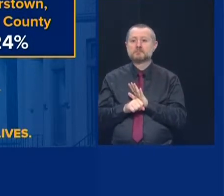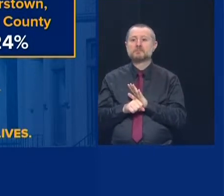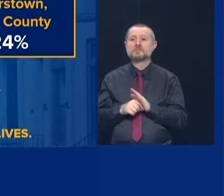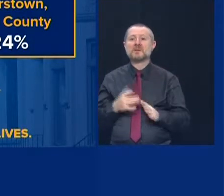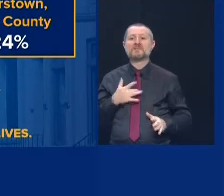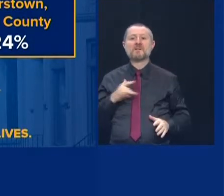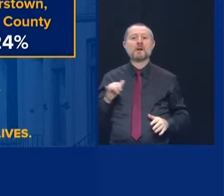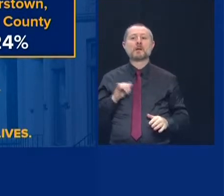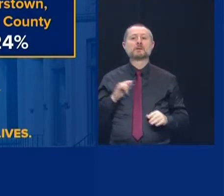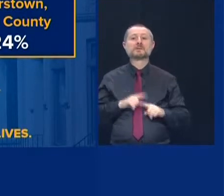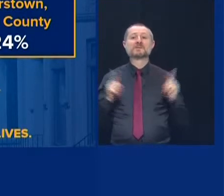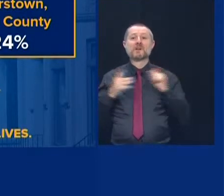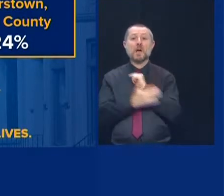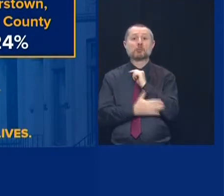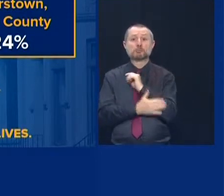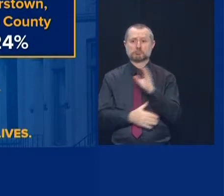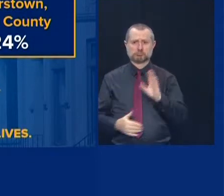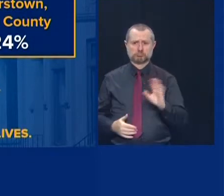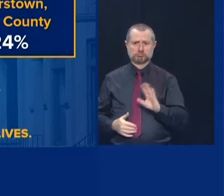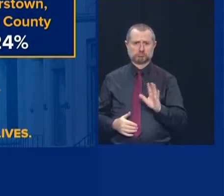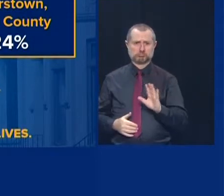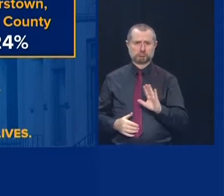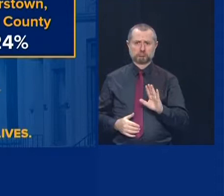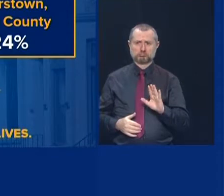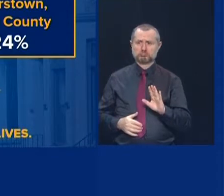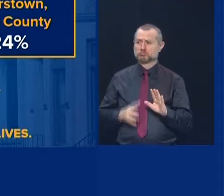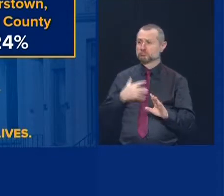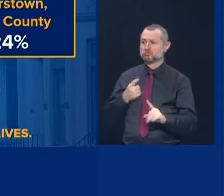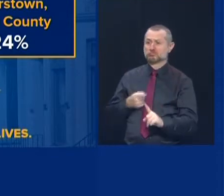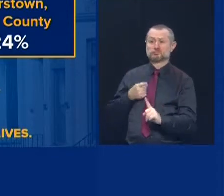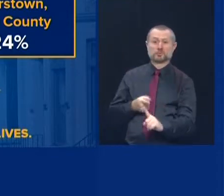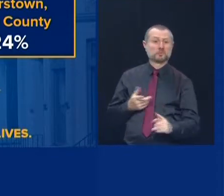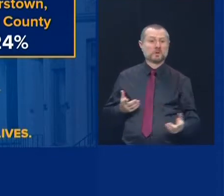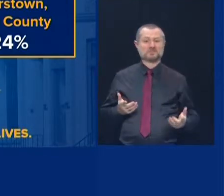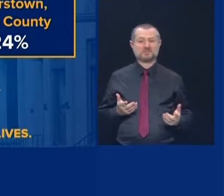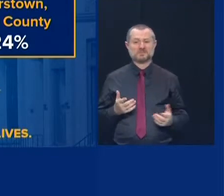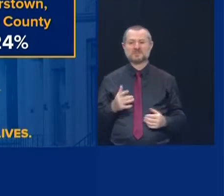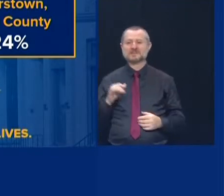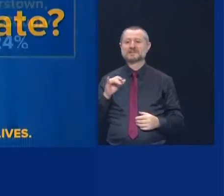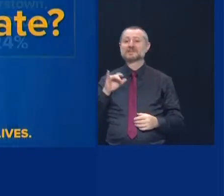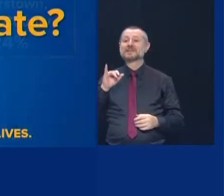THE LOWEST RATE, 0.24. THOSE MAY AS WELL BE DIFFERENT STATES. THEY MAY AS WELL BE DIFFERENT